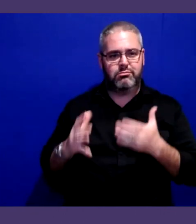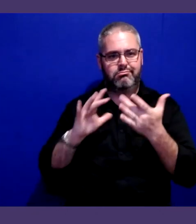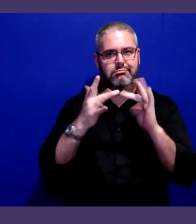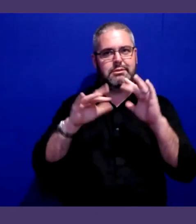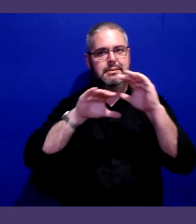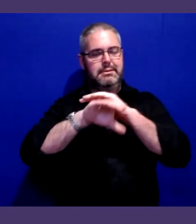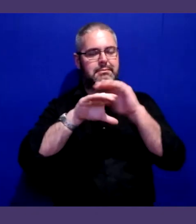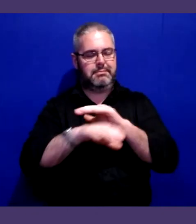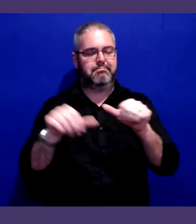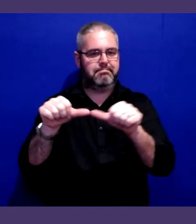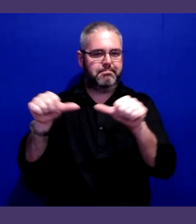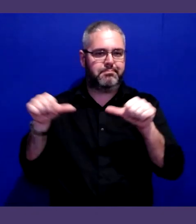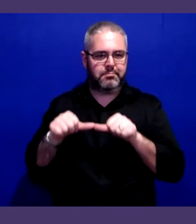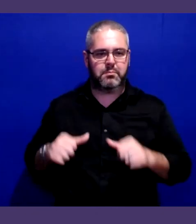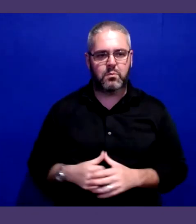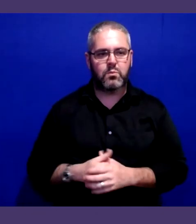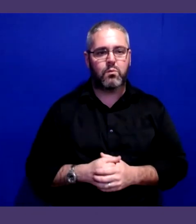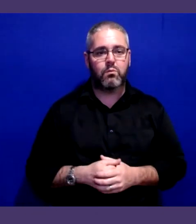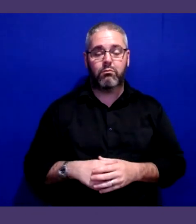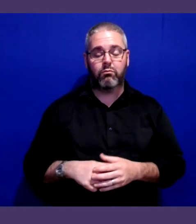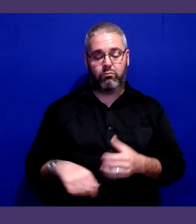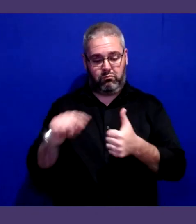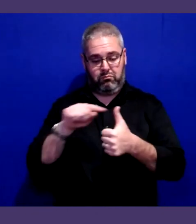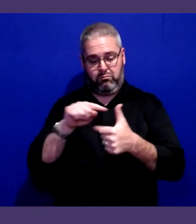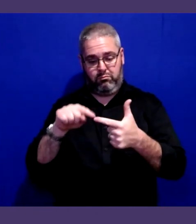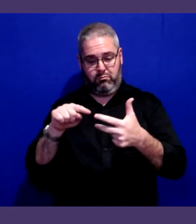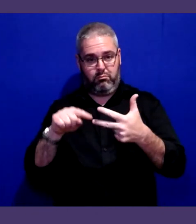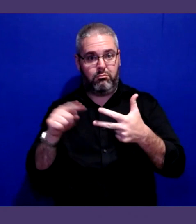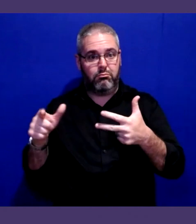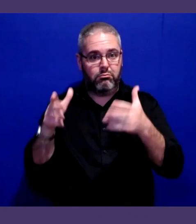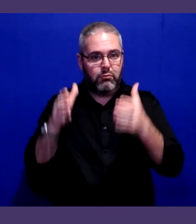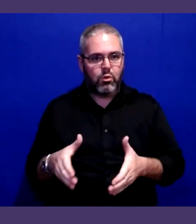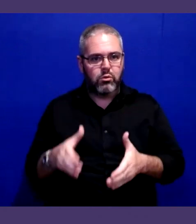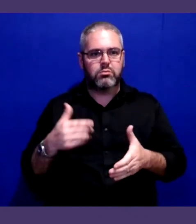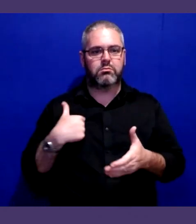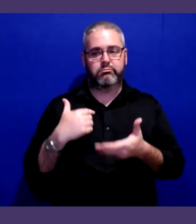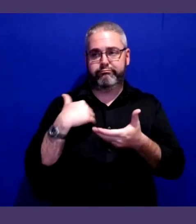These are individuals I've also had the privilege of collaborating with on various initiatives,